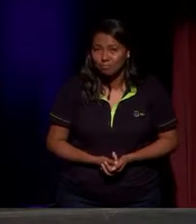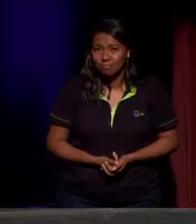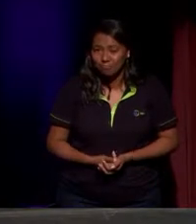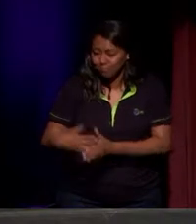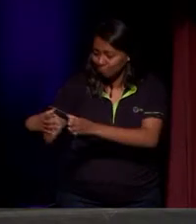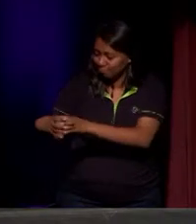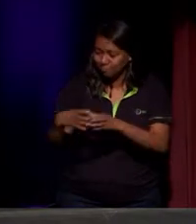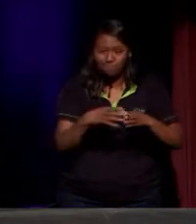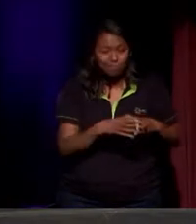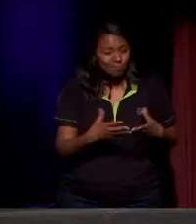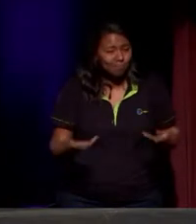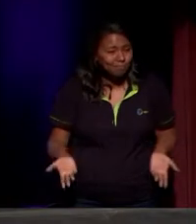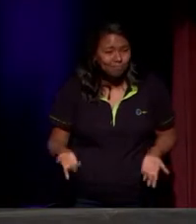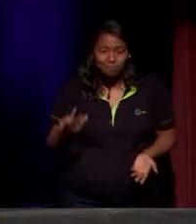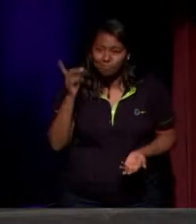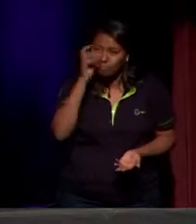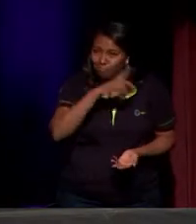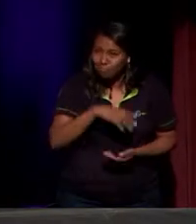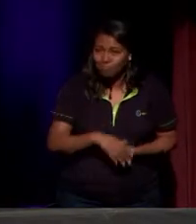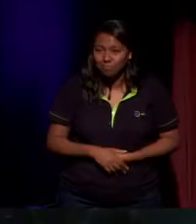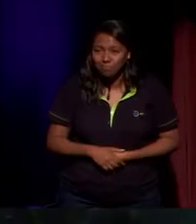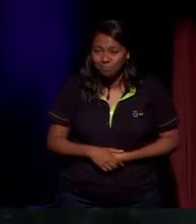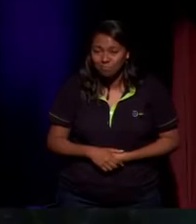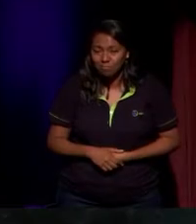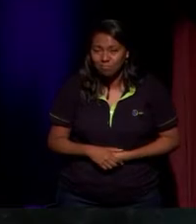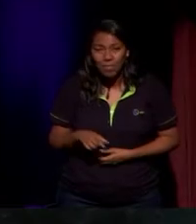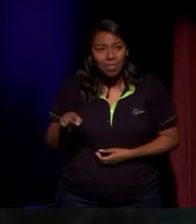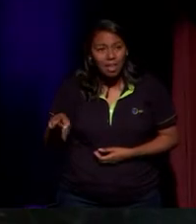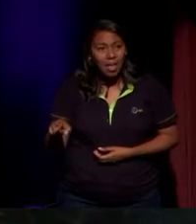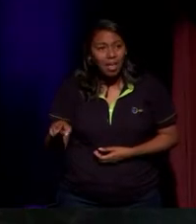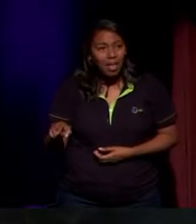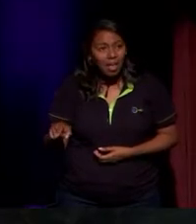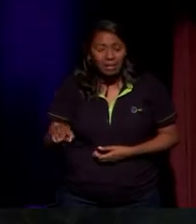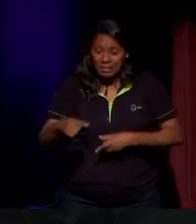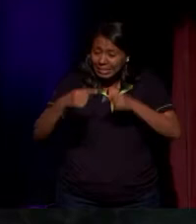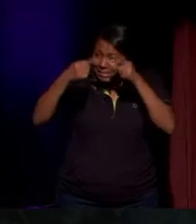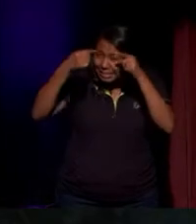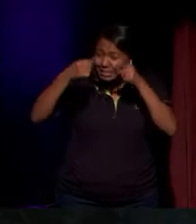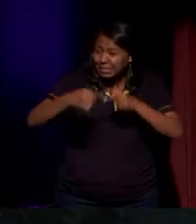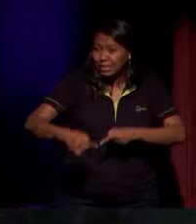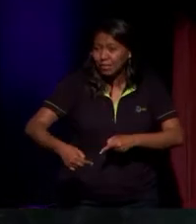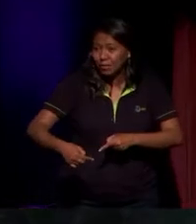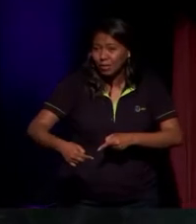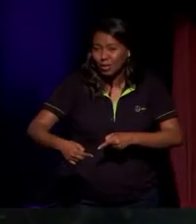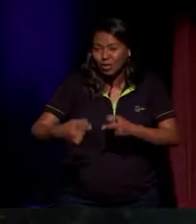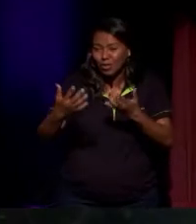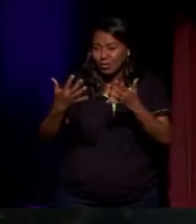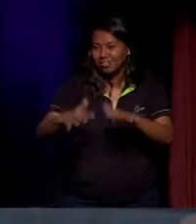because they have difficulty to meet the challenges that these young women they place.